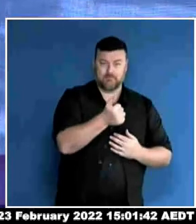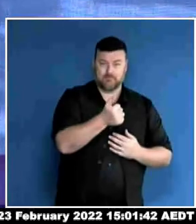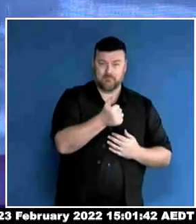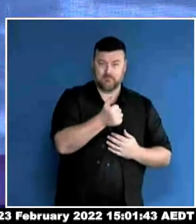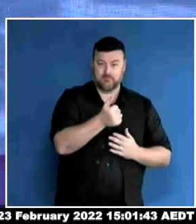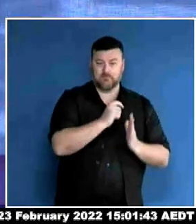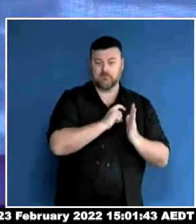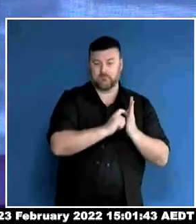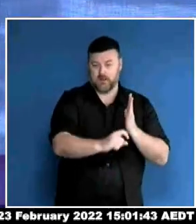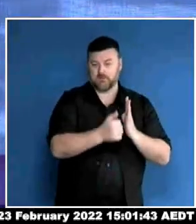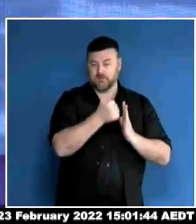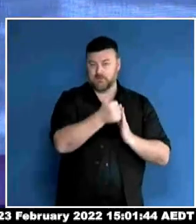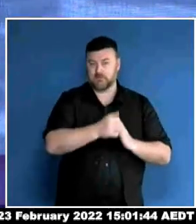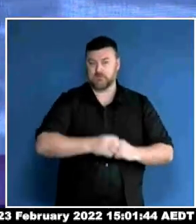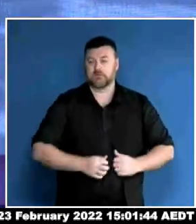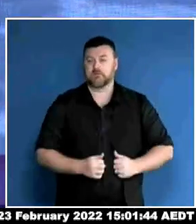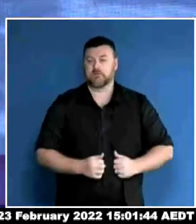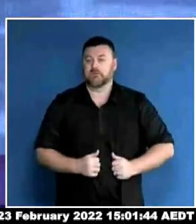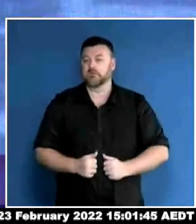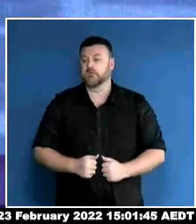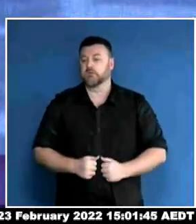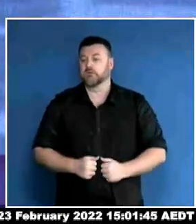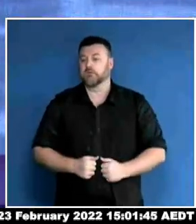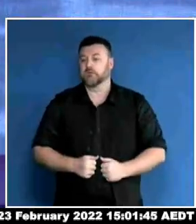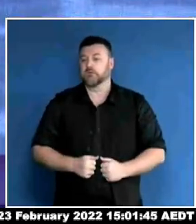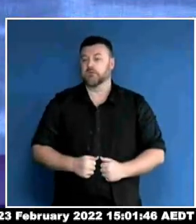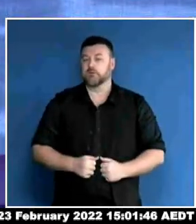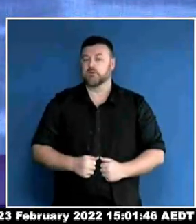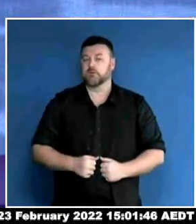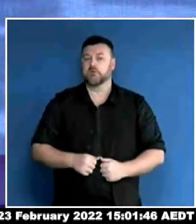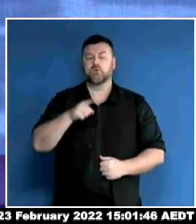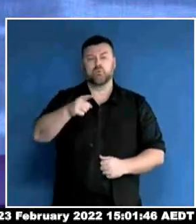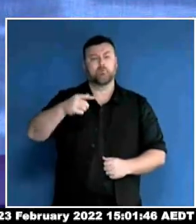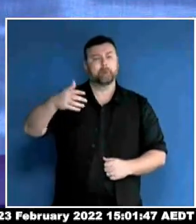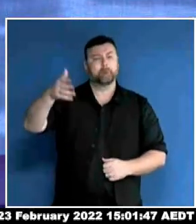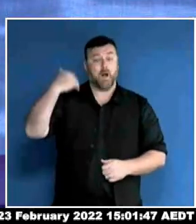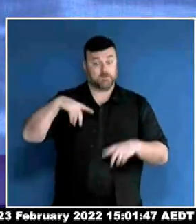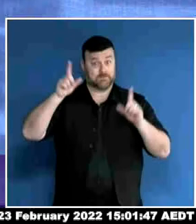When you started in May 2019, you were paid $25 an hour.